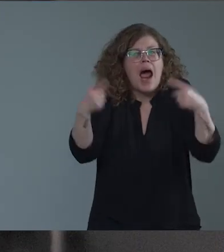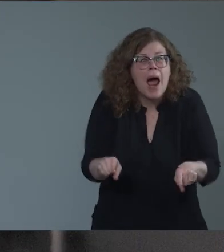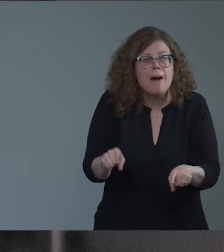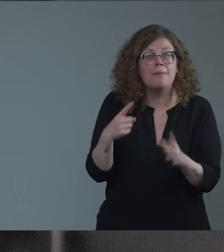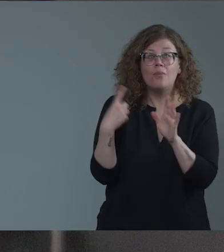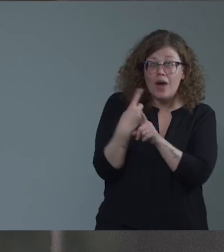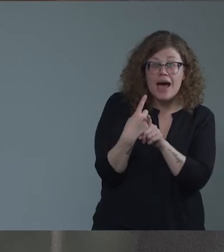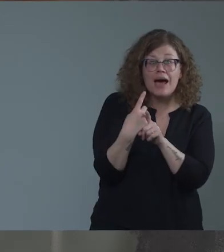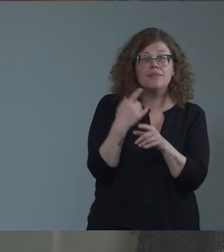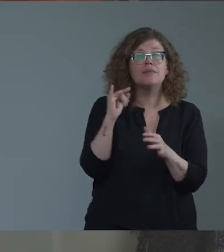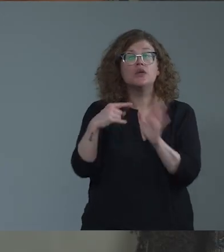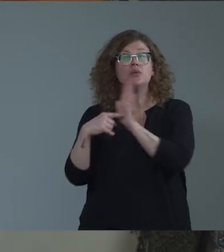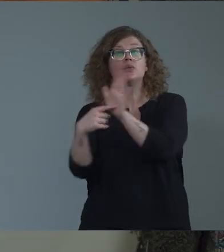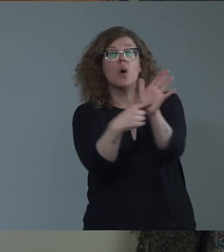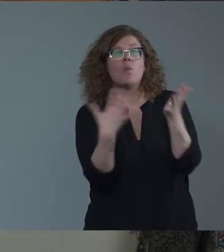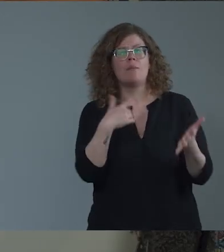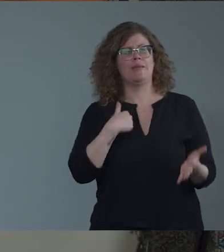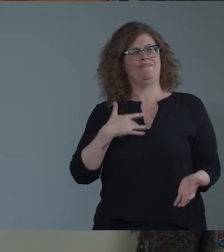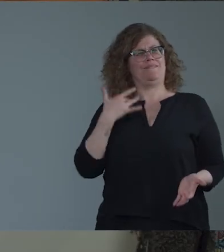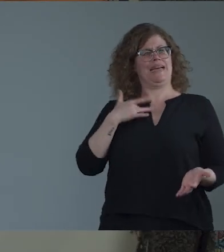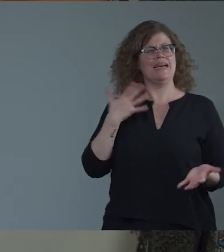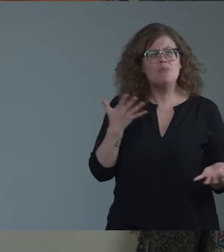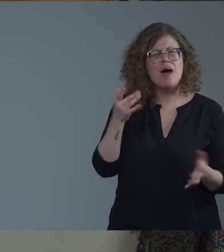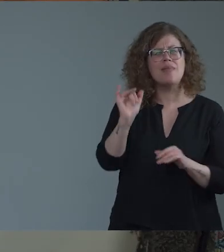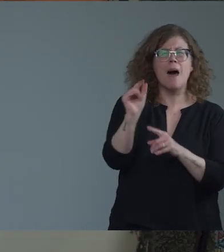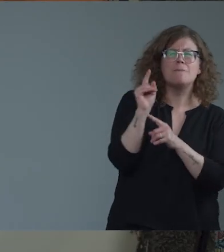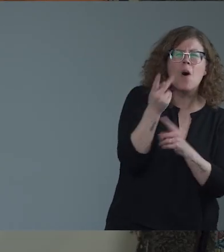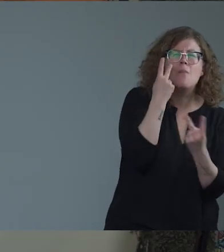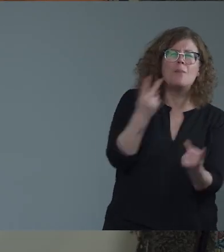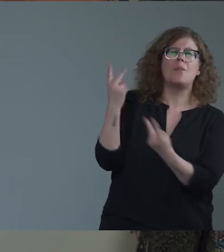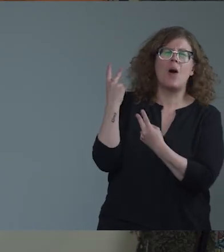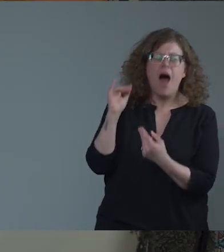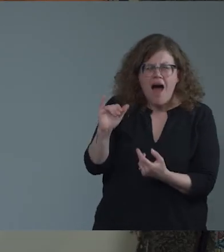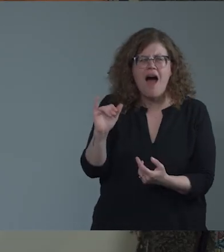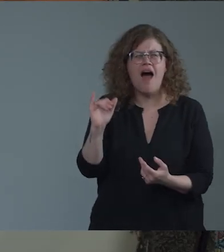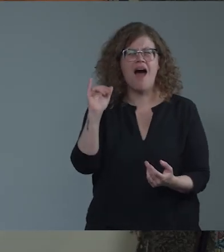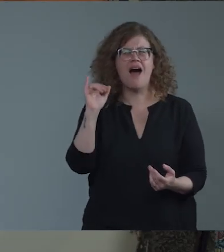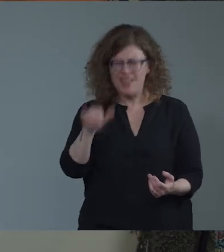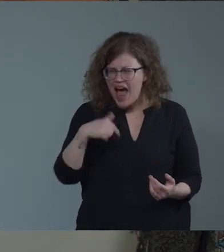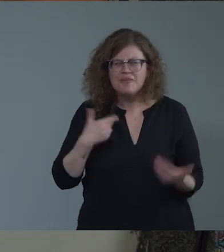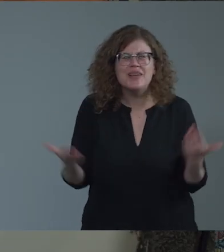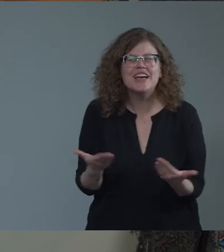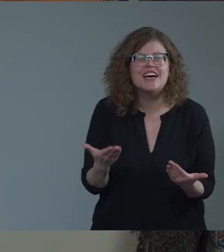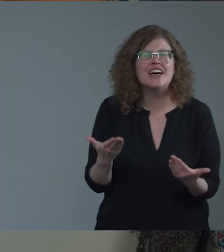with the Taylor Swift concert placed around the public art pieces? I mean, that's a beautiful thing to have happen organically, spontaneously like that.